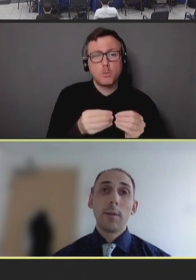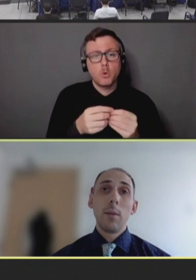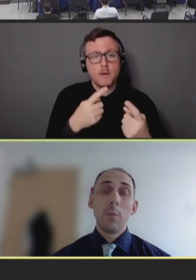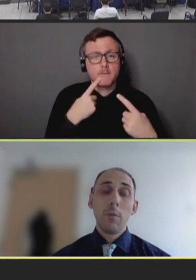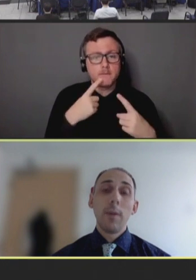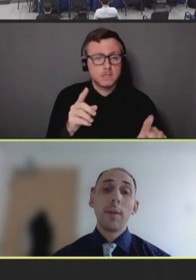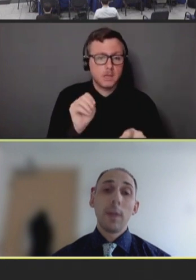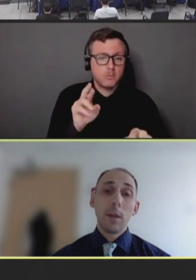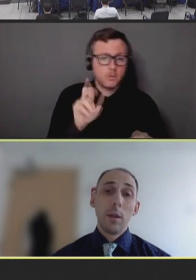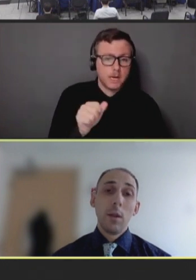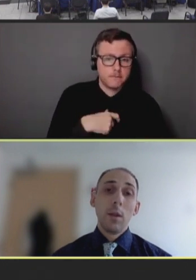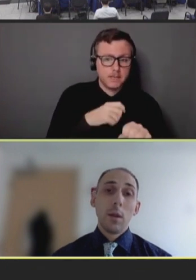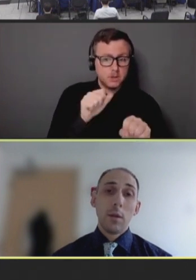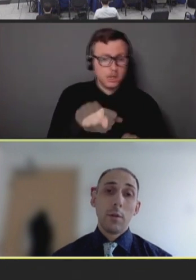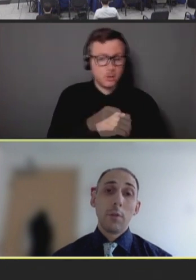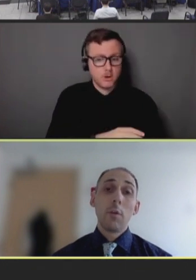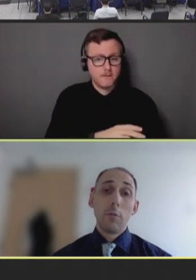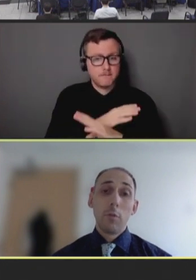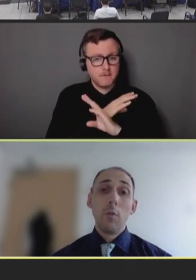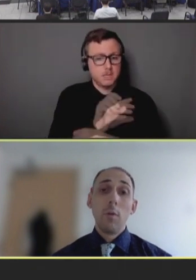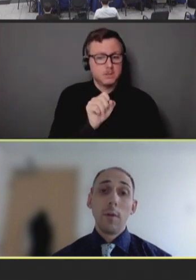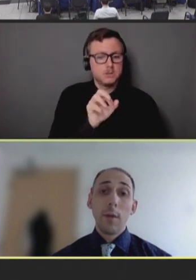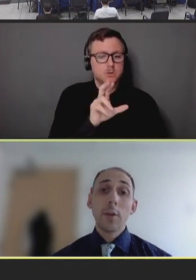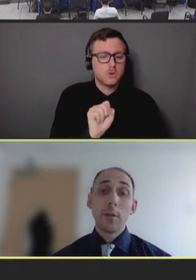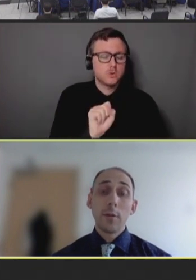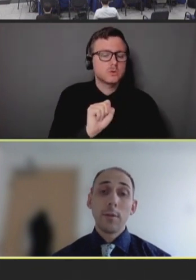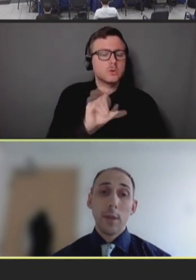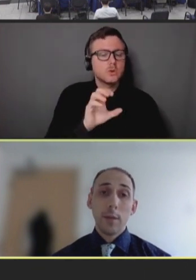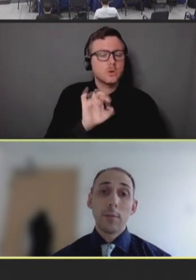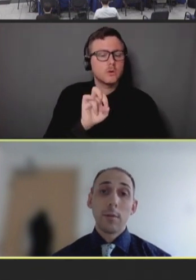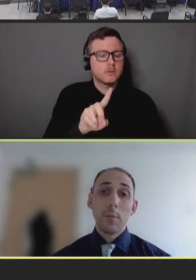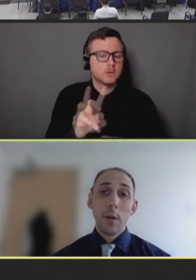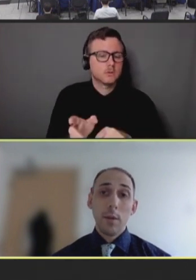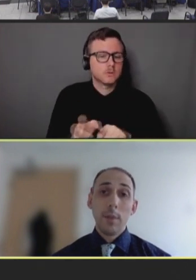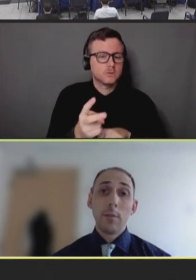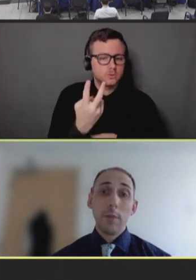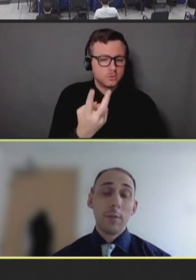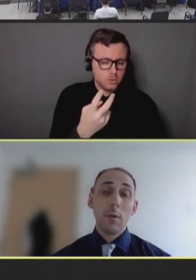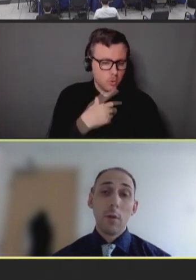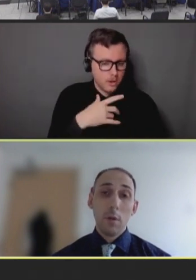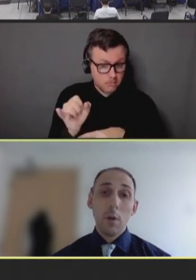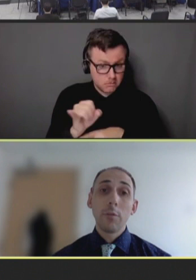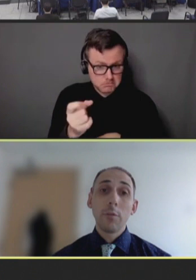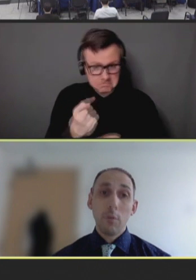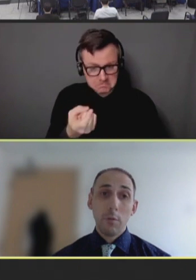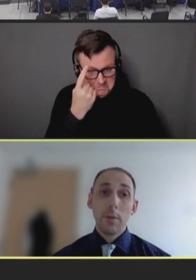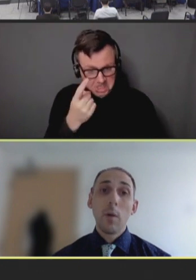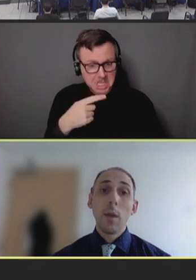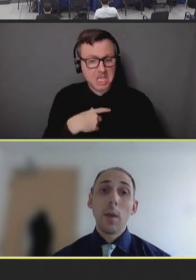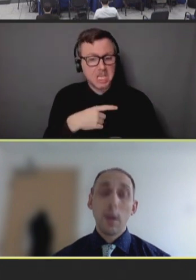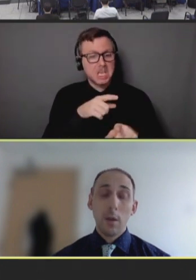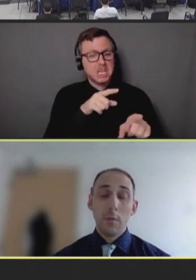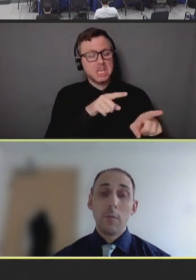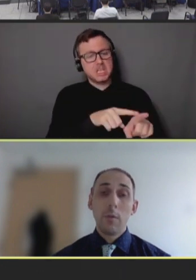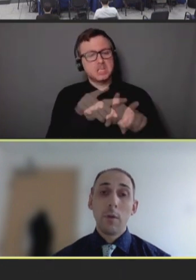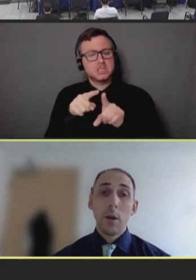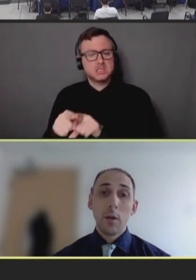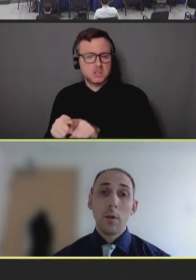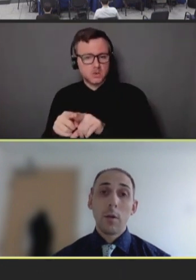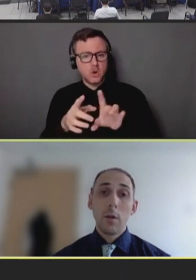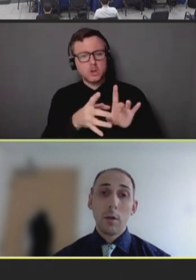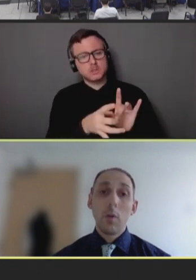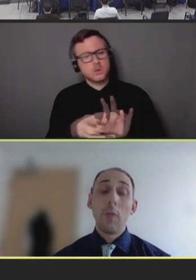vaccine in preventing SARS-CoV-2 infections as these events are also sequelae of COVID